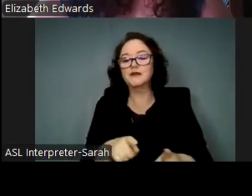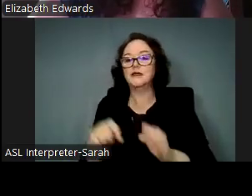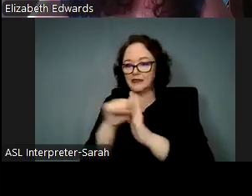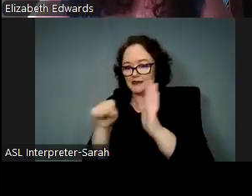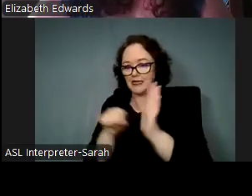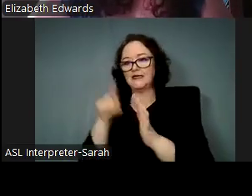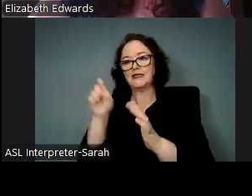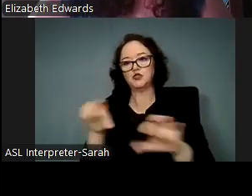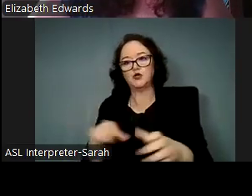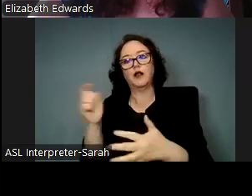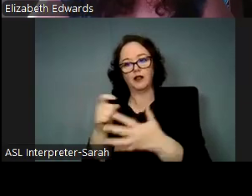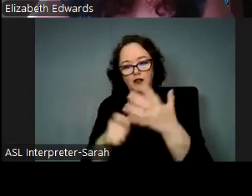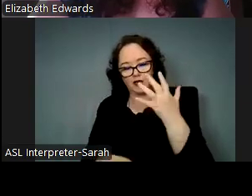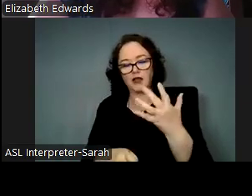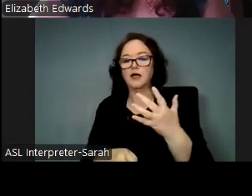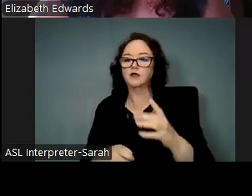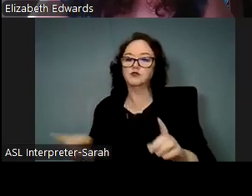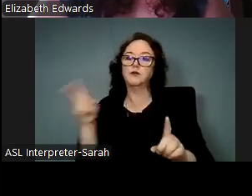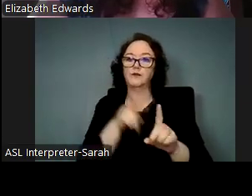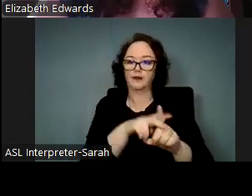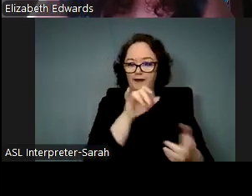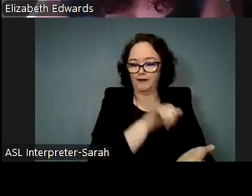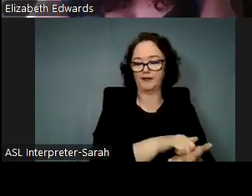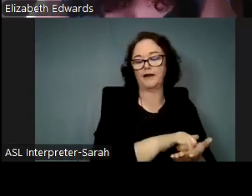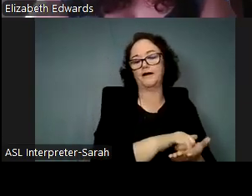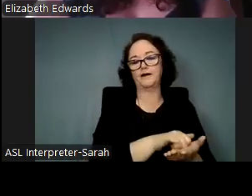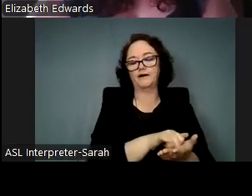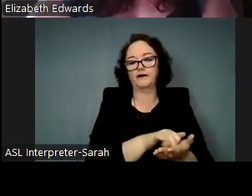planning principles, and not just be a not-very-helpful